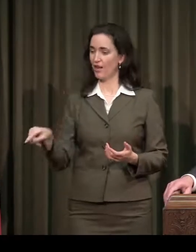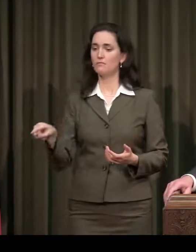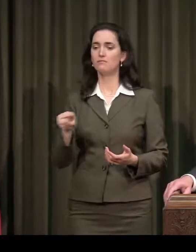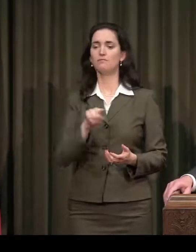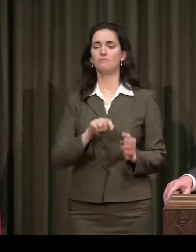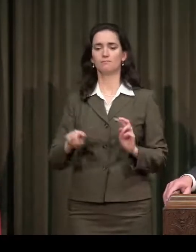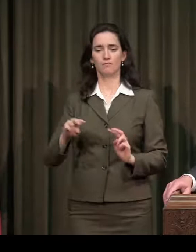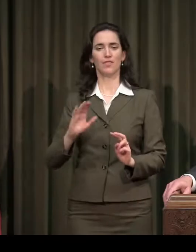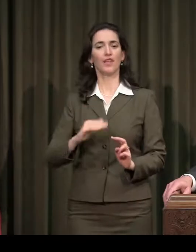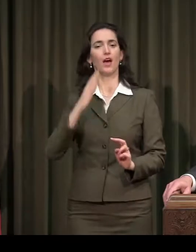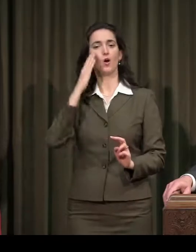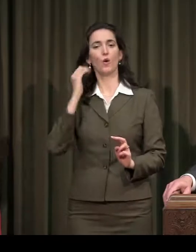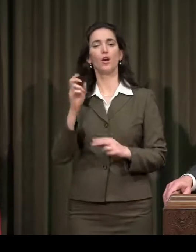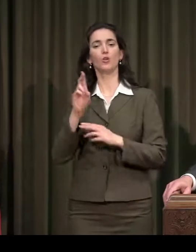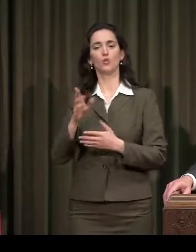Stabilization Fund remains our best